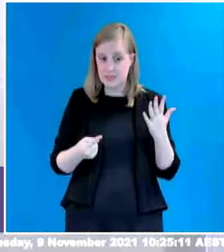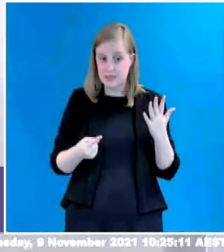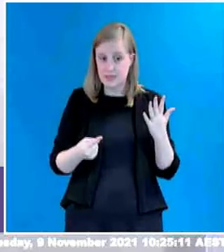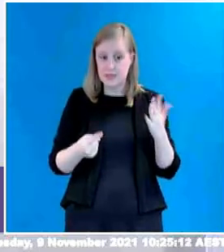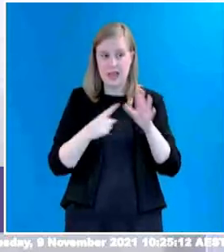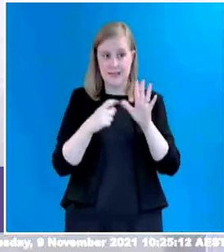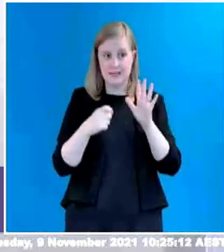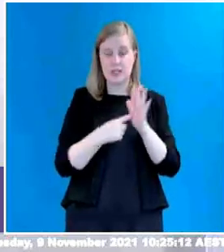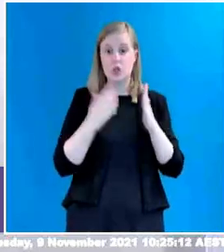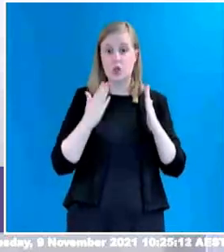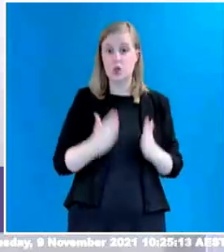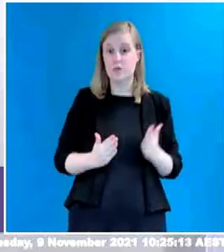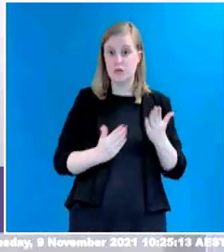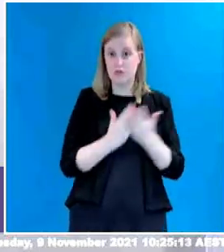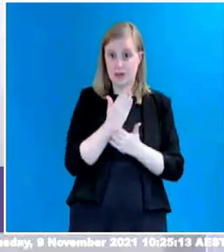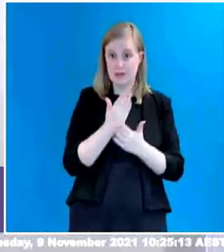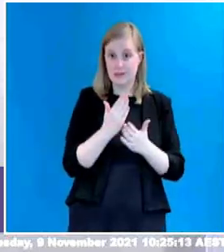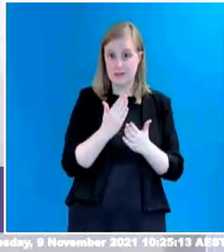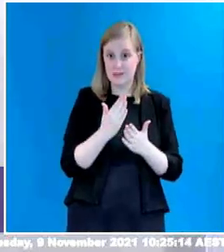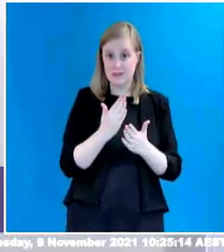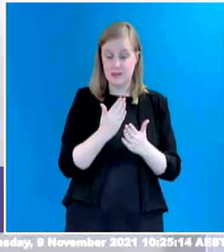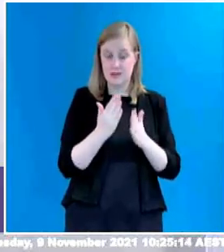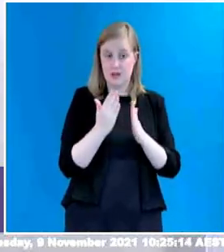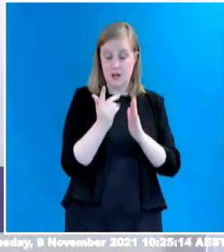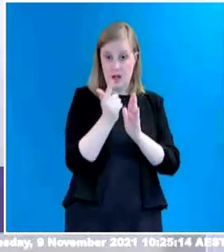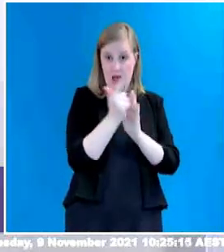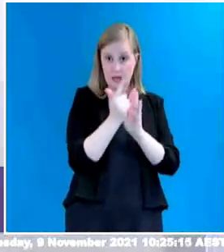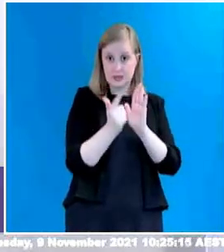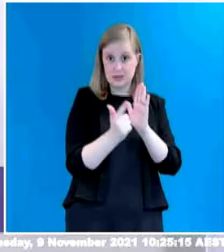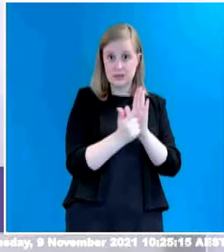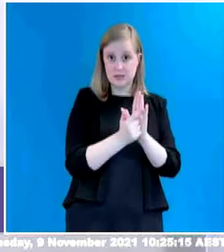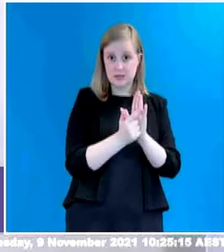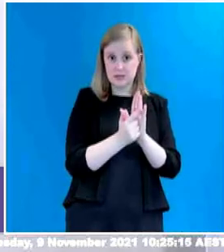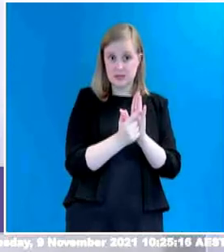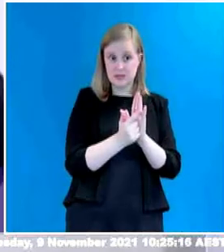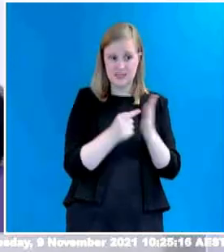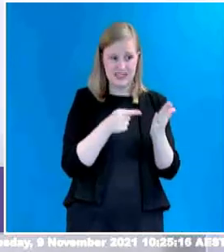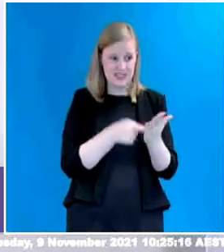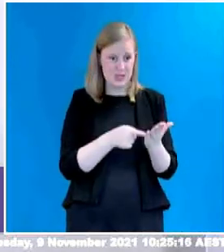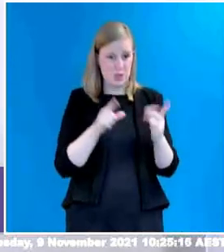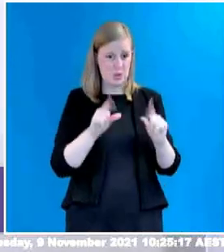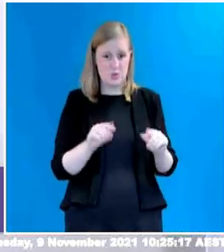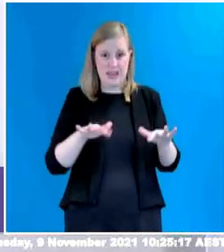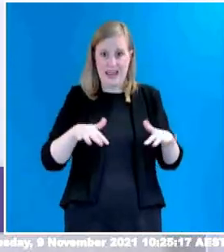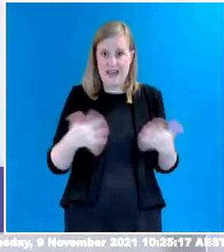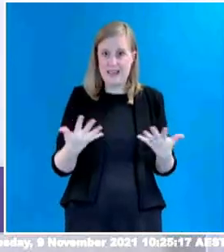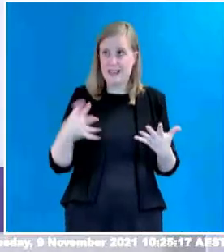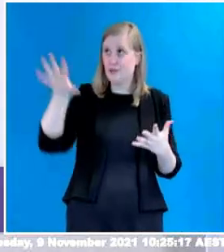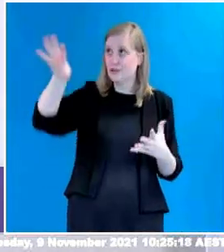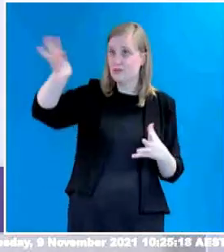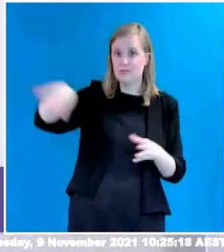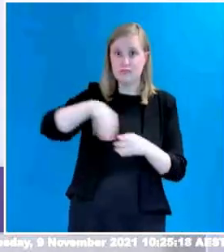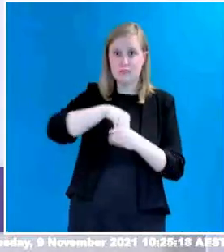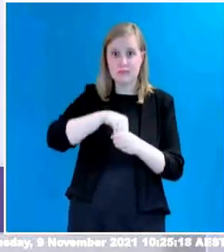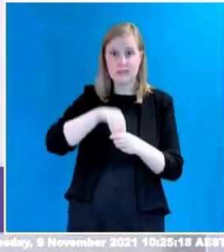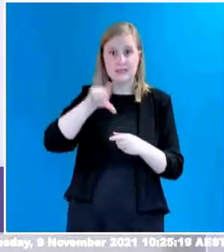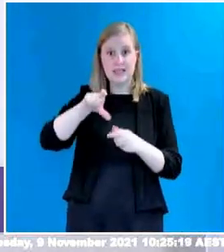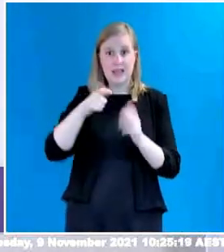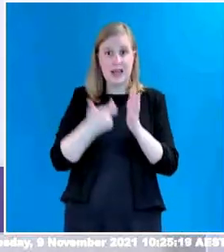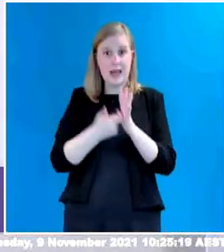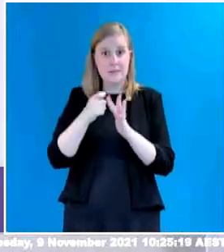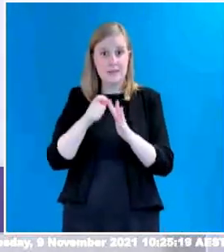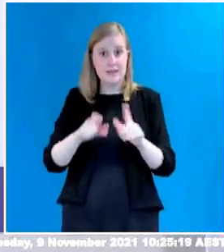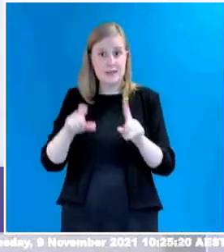Does the ACT Act do anything in terms of bringing the CRPD rights into the ACT?